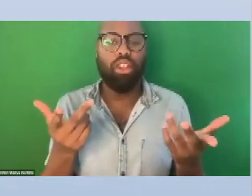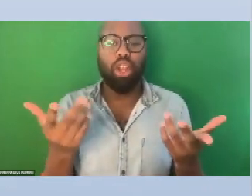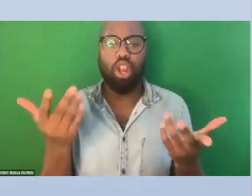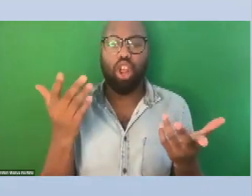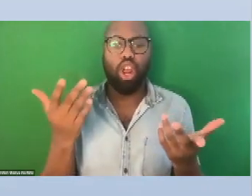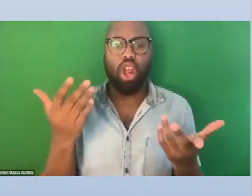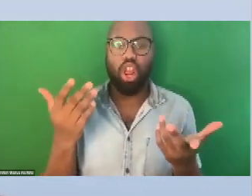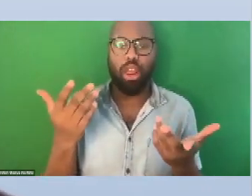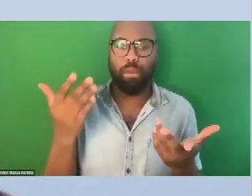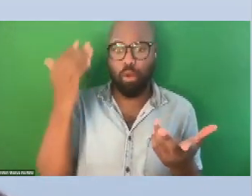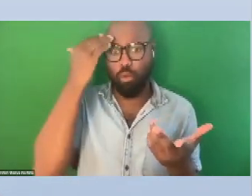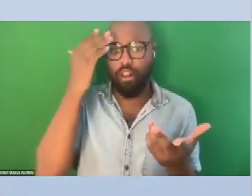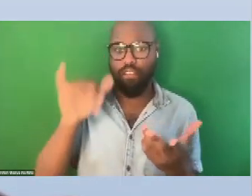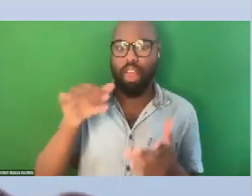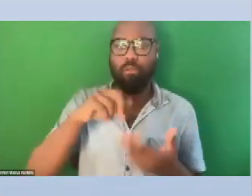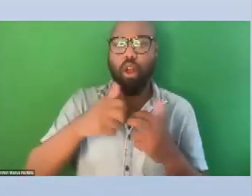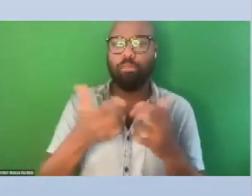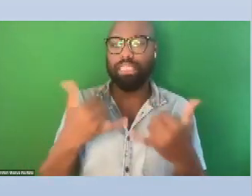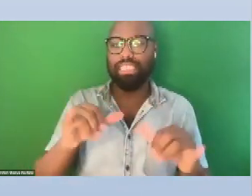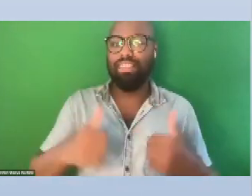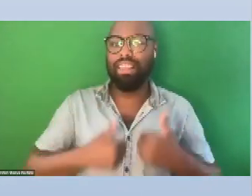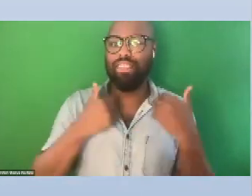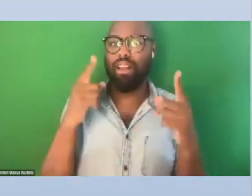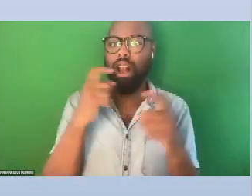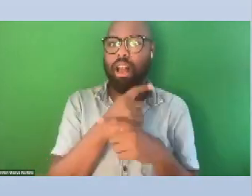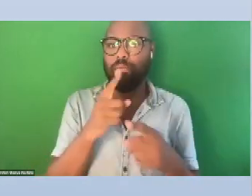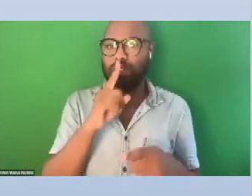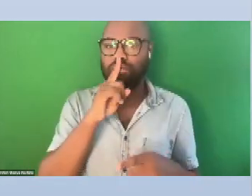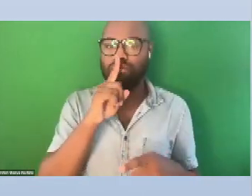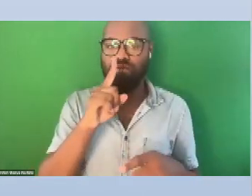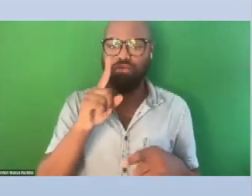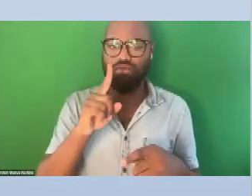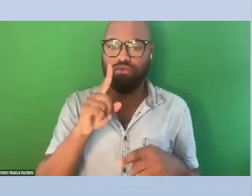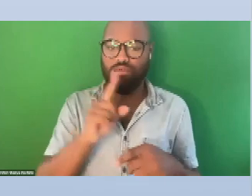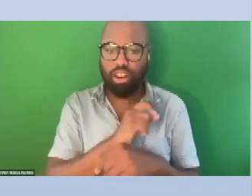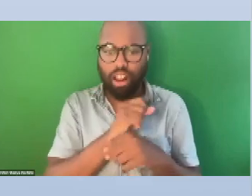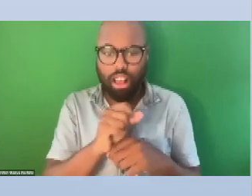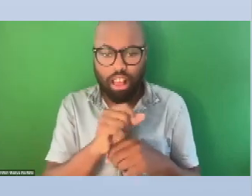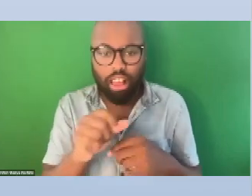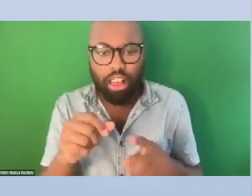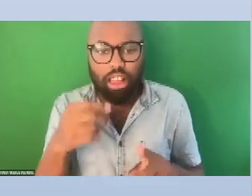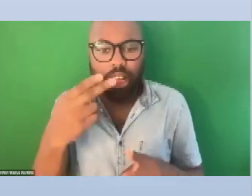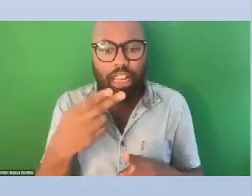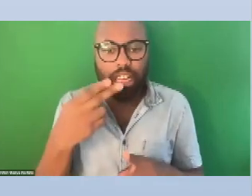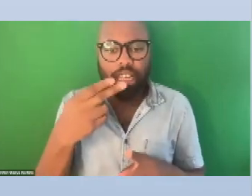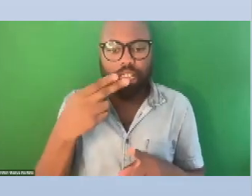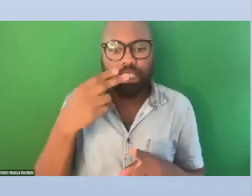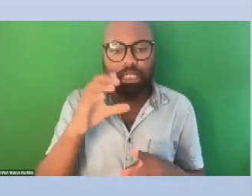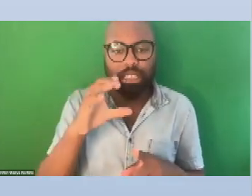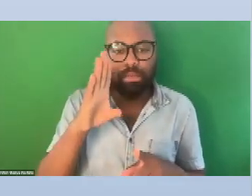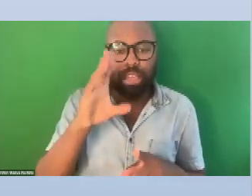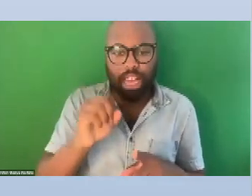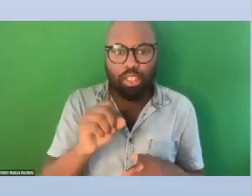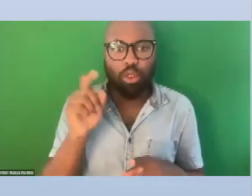a complicated reality of being an HCBS user yourself. We need research that looks carefully